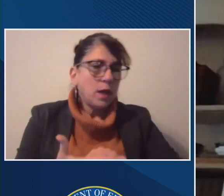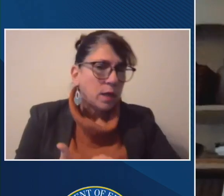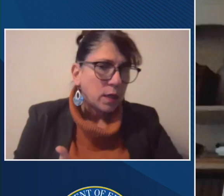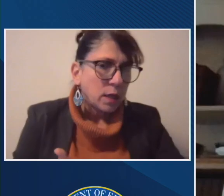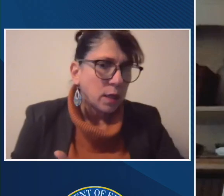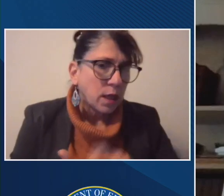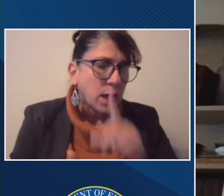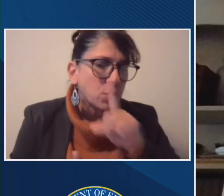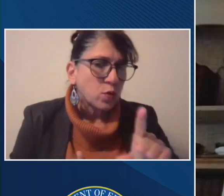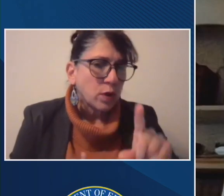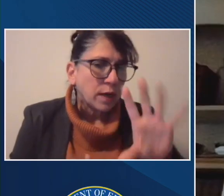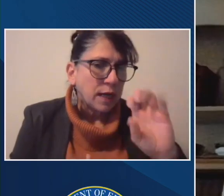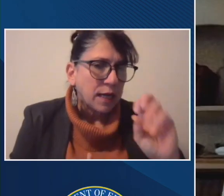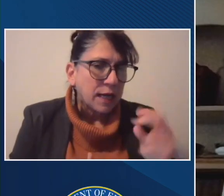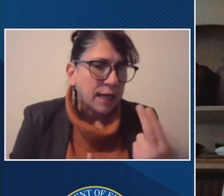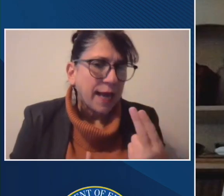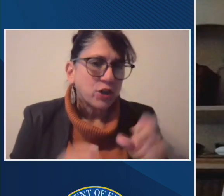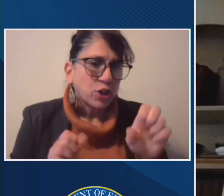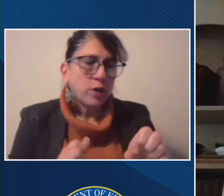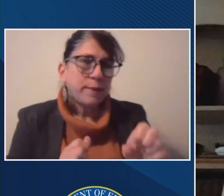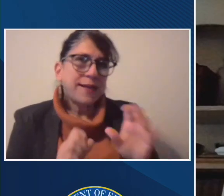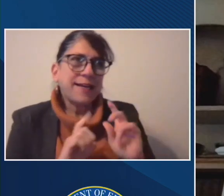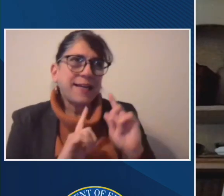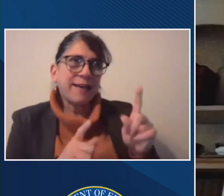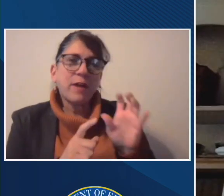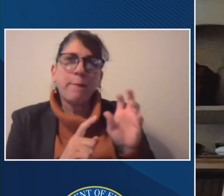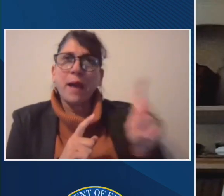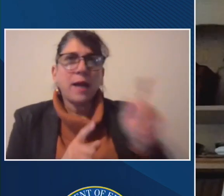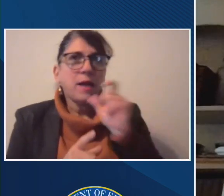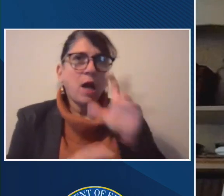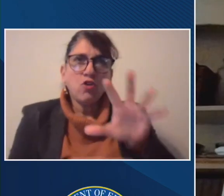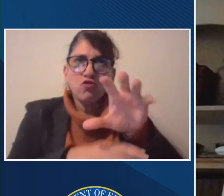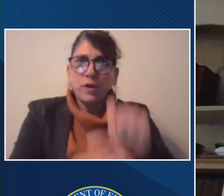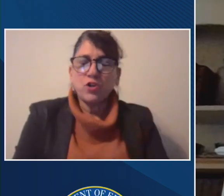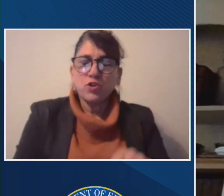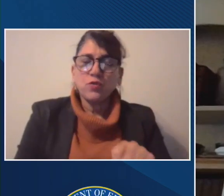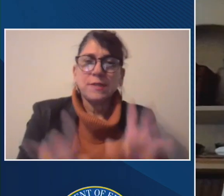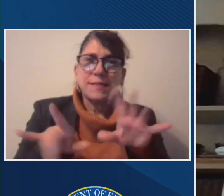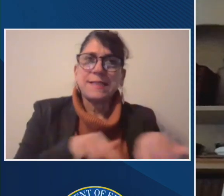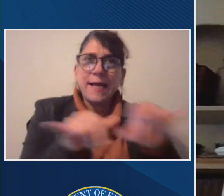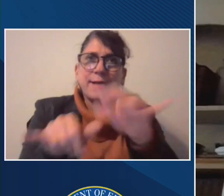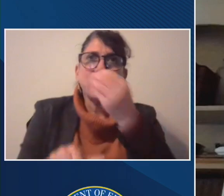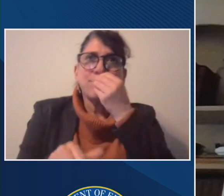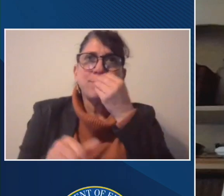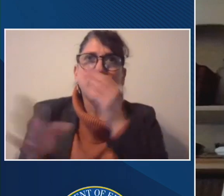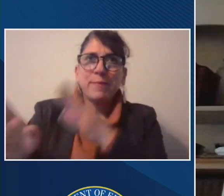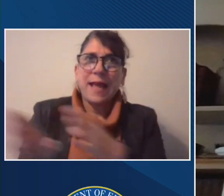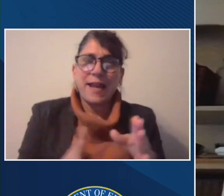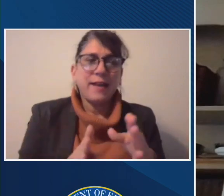cash that could be refunded. Not a traditional standard meal plan where the student may pay for the meals, but,